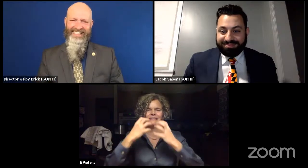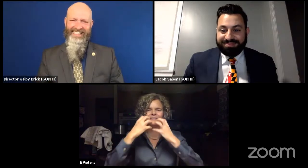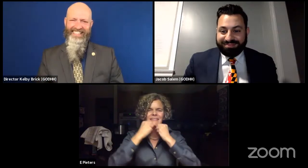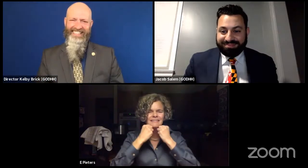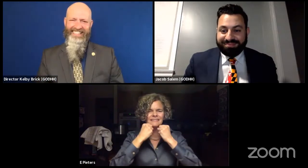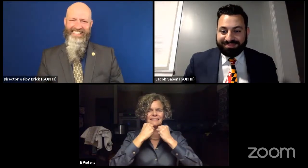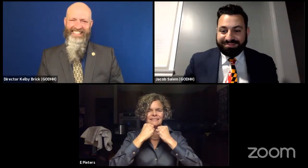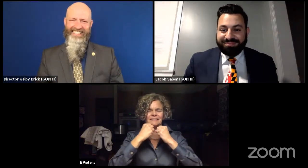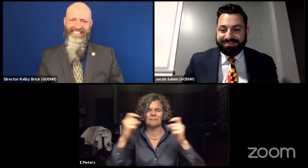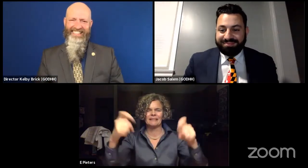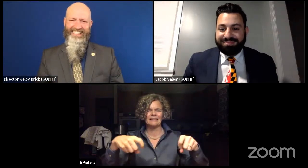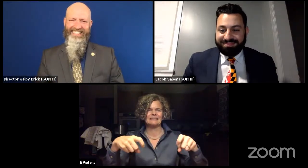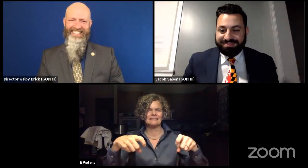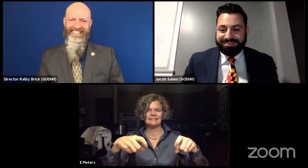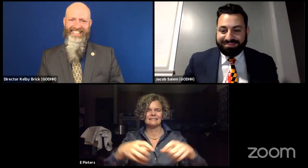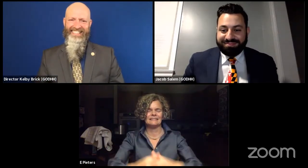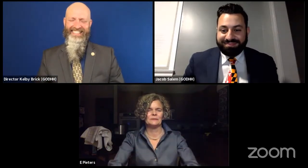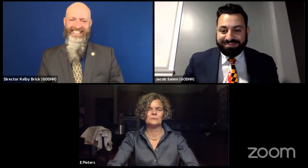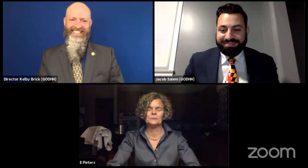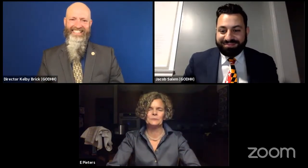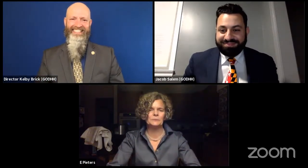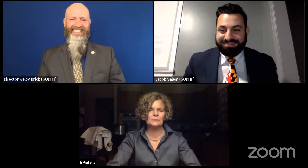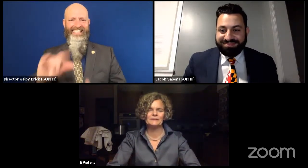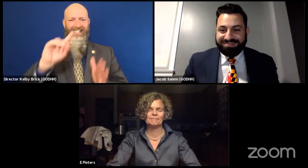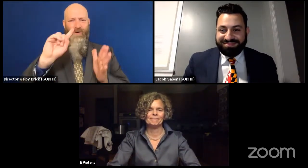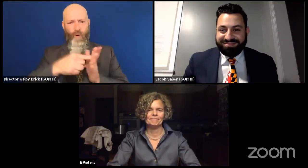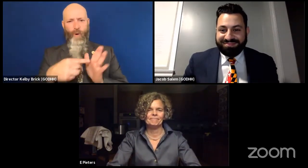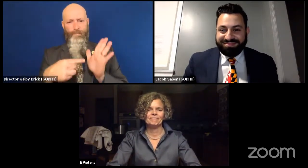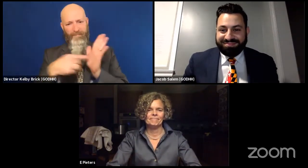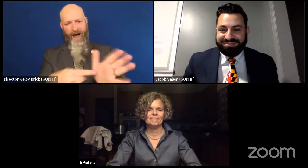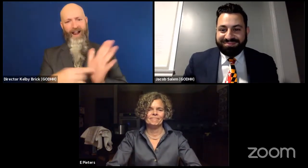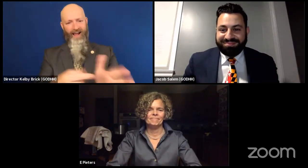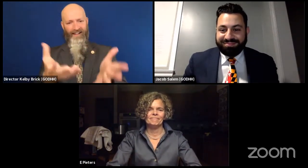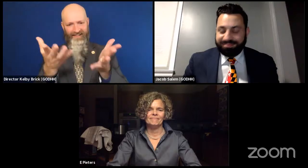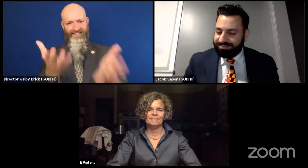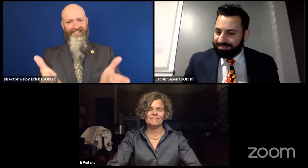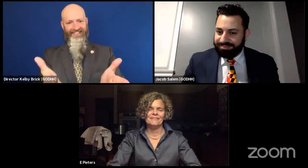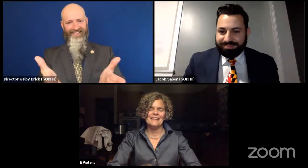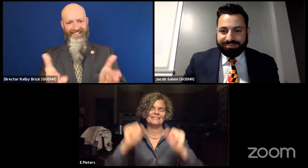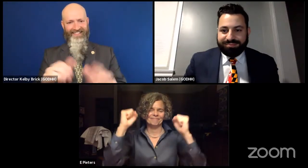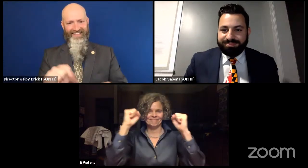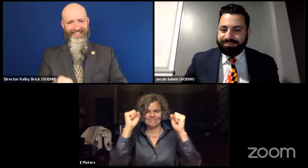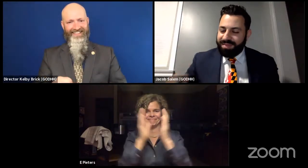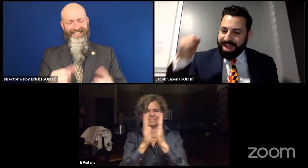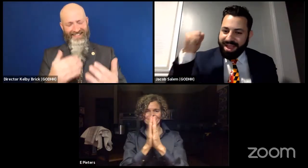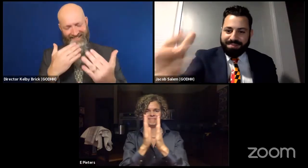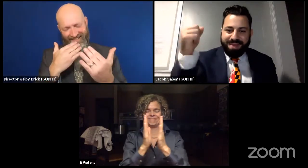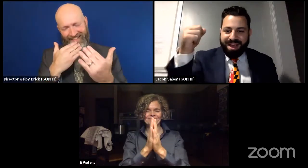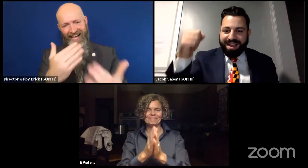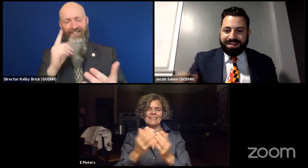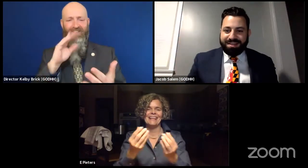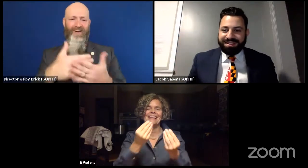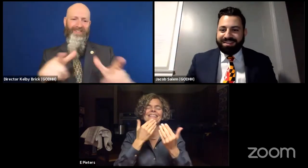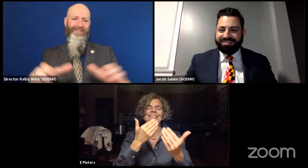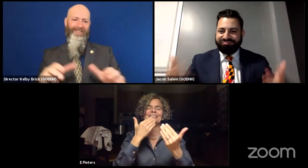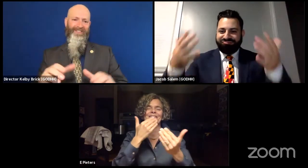alive and thriving. That's so important. It's such a must for us. Absolutely. You are a fantastic role model. Thank you.